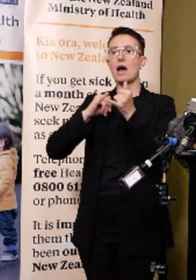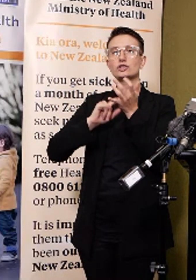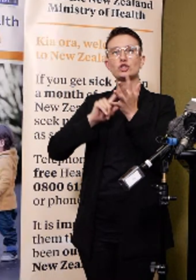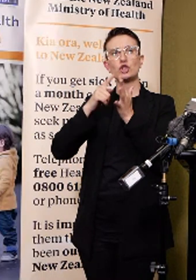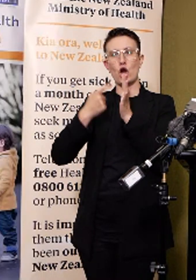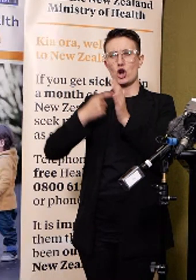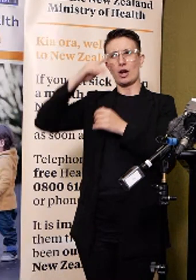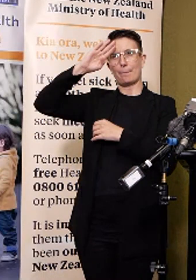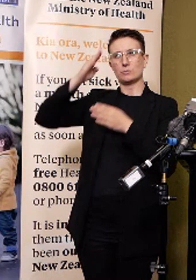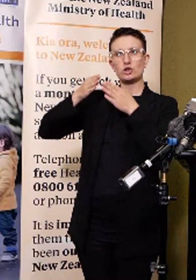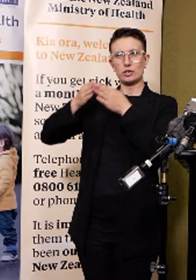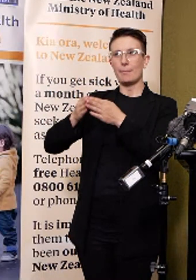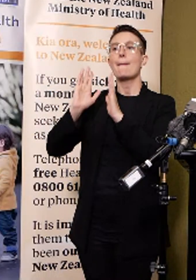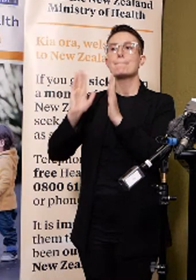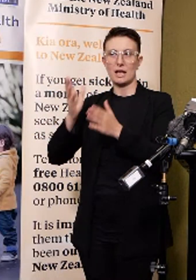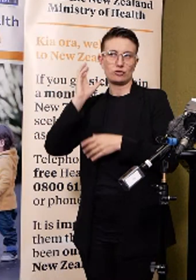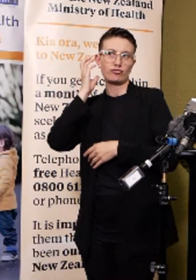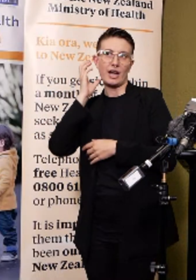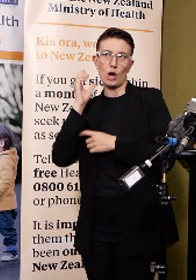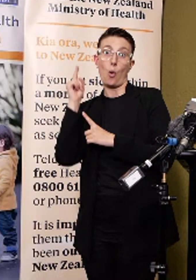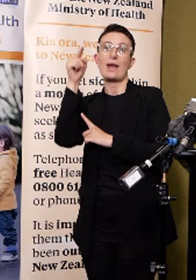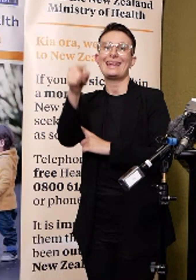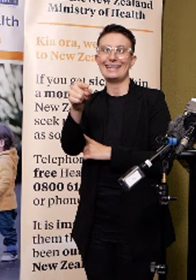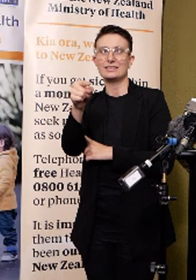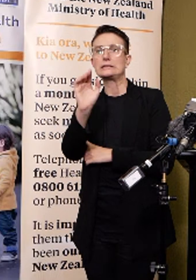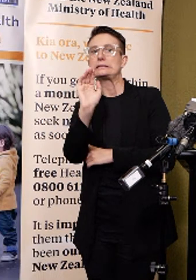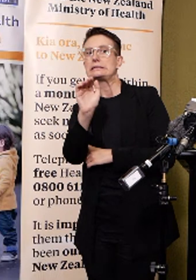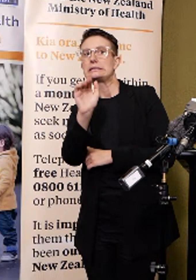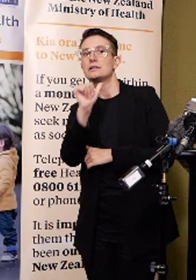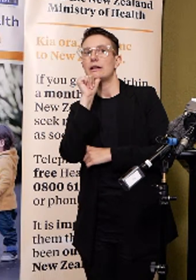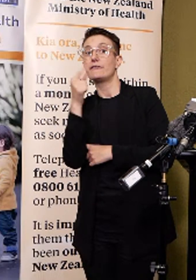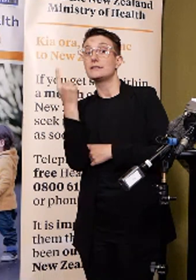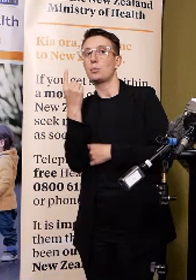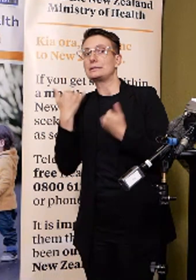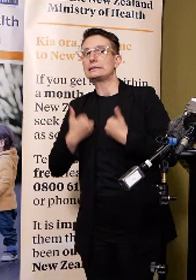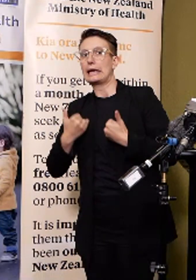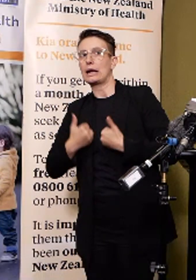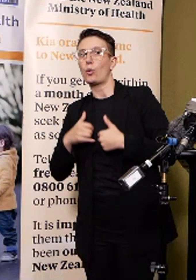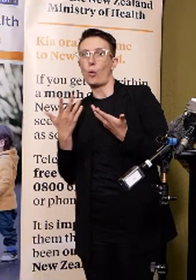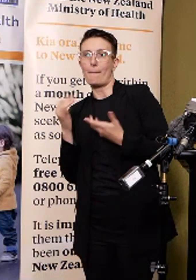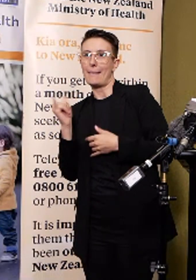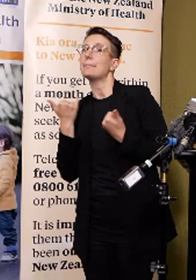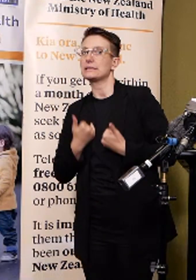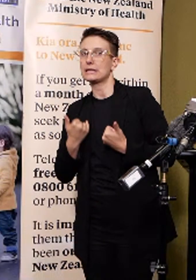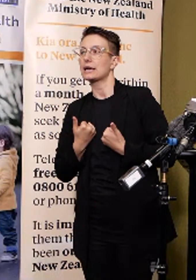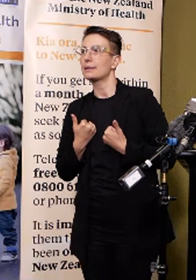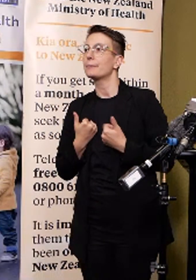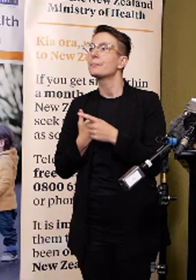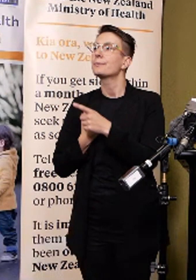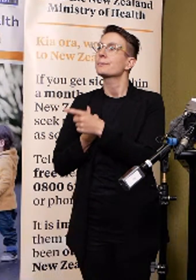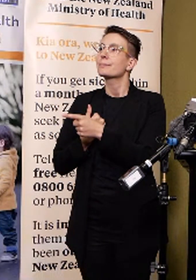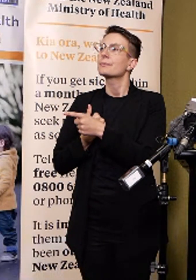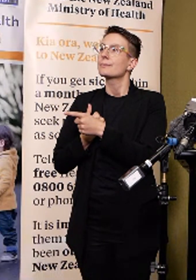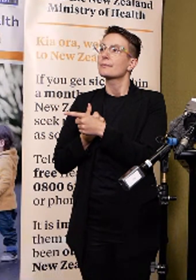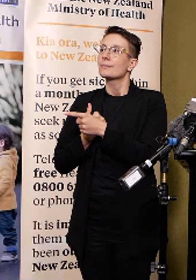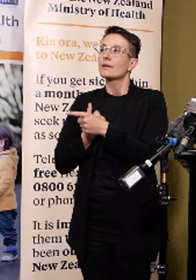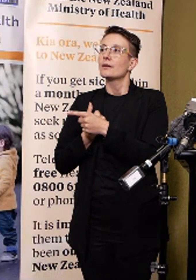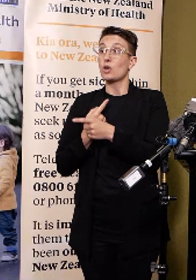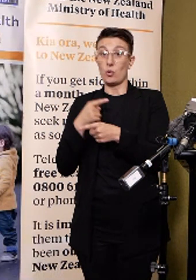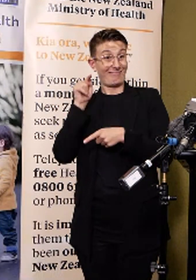if there is anyone unwell or that's suspected to have a notifiable disease. Are we taking any extra safety measures with that cruise ship that arrives